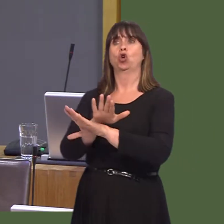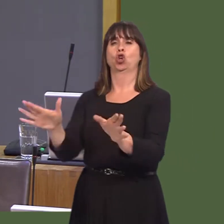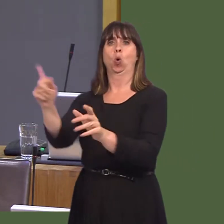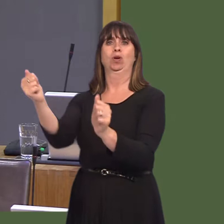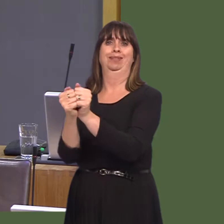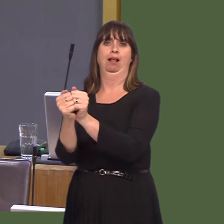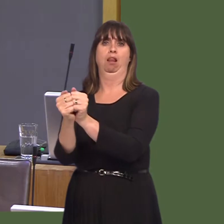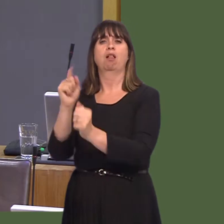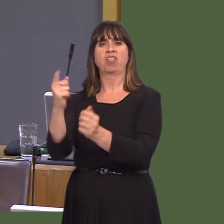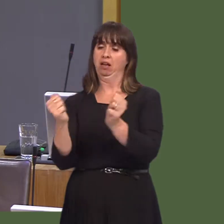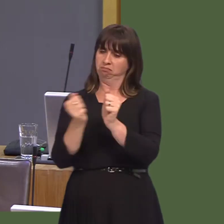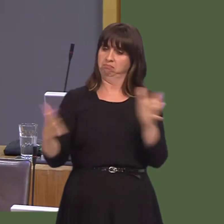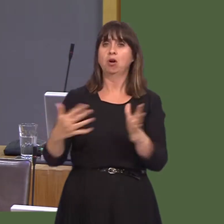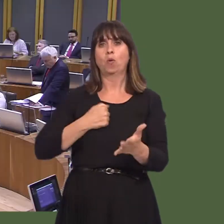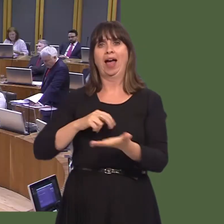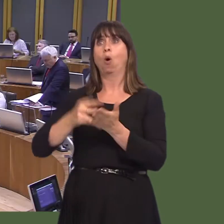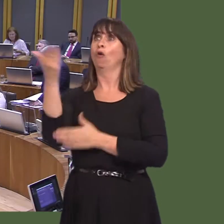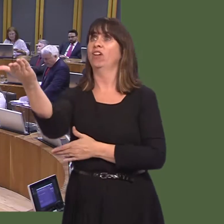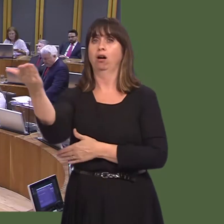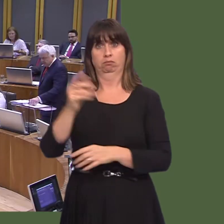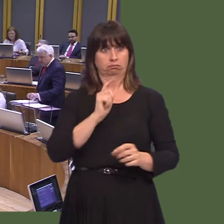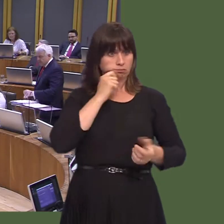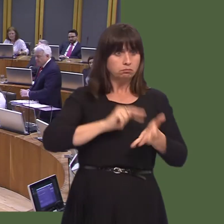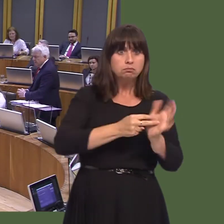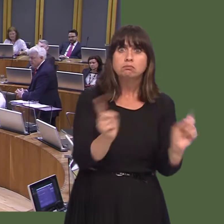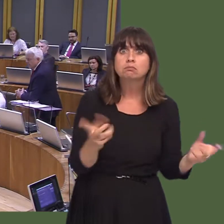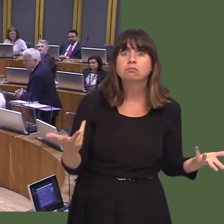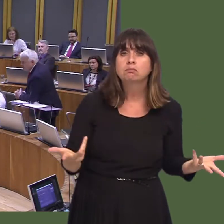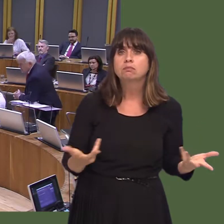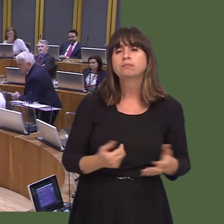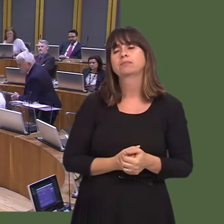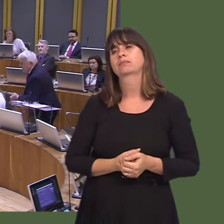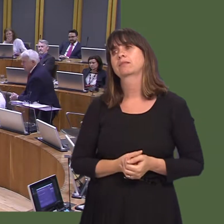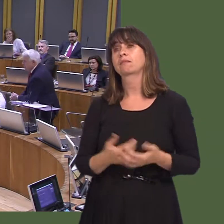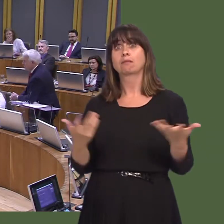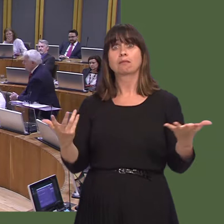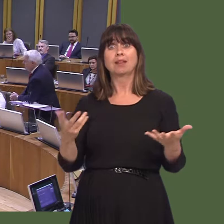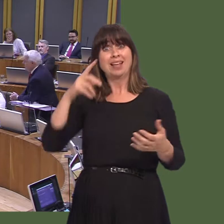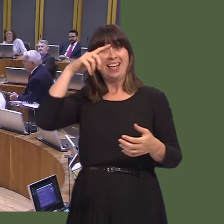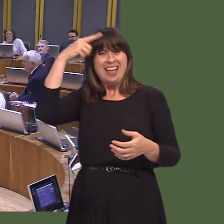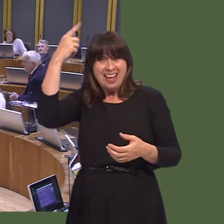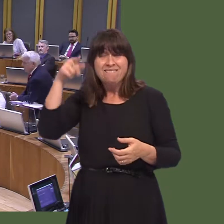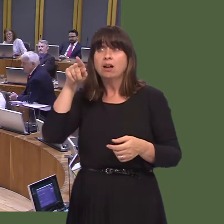the opportunities of future generations? Carwyn Jones AM: I think I just answered that question. There is no mitigation against no deal.